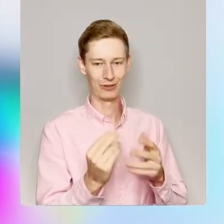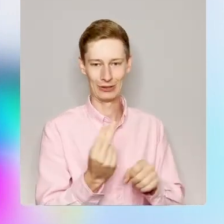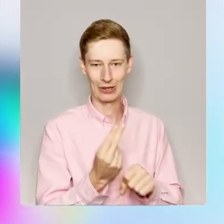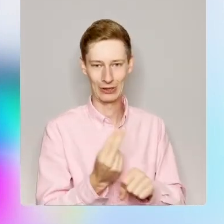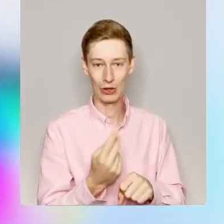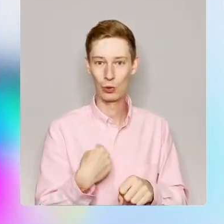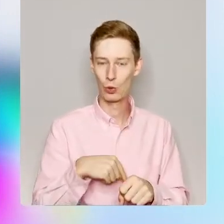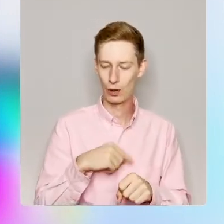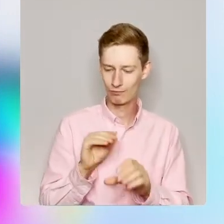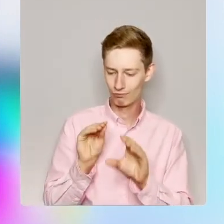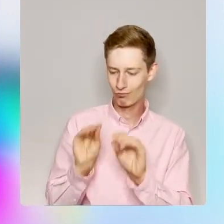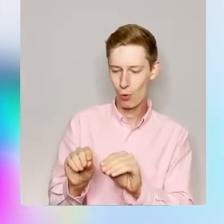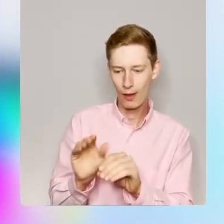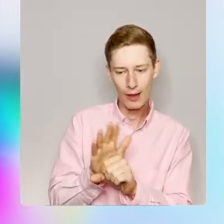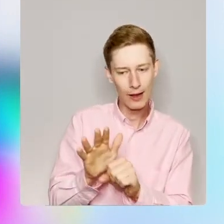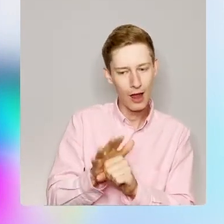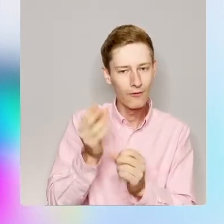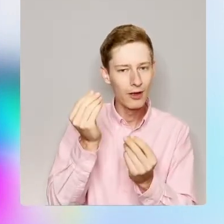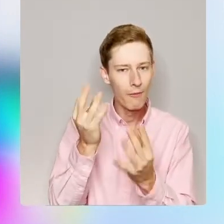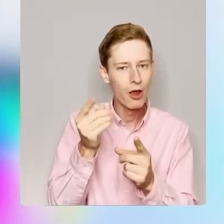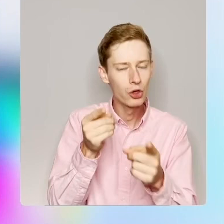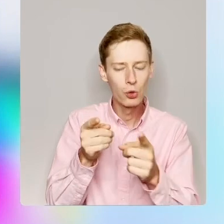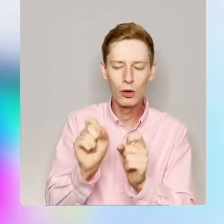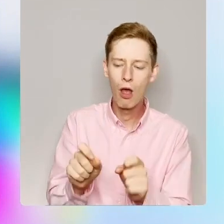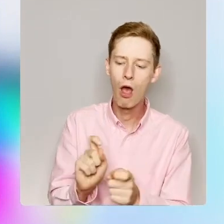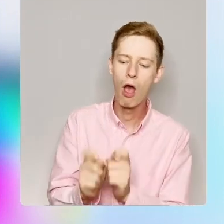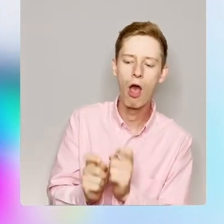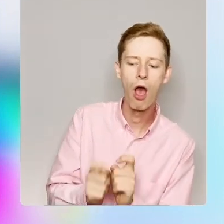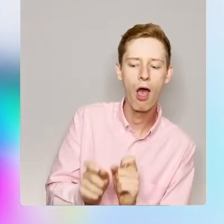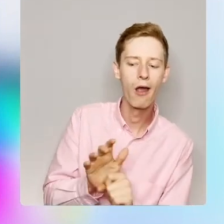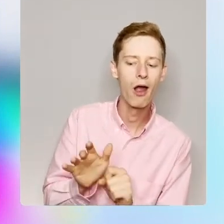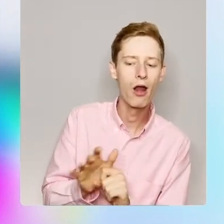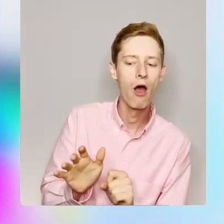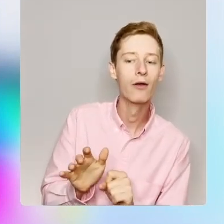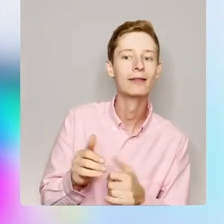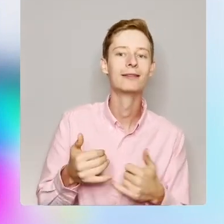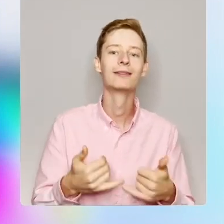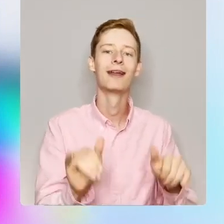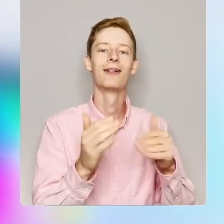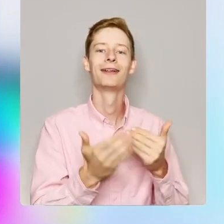to craft the audio experience that feels right, while keeping things easy to use.